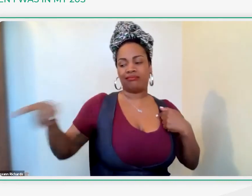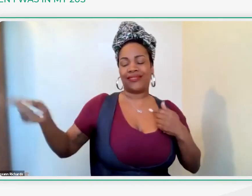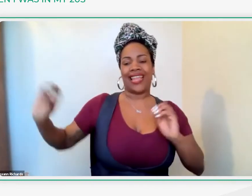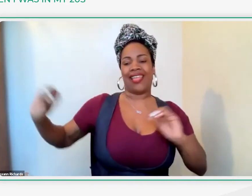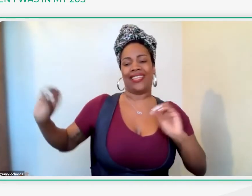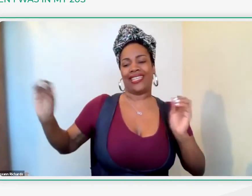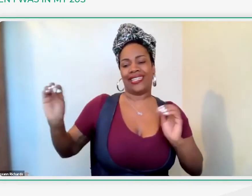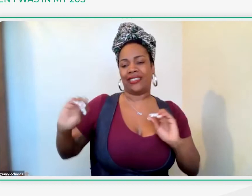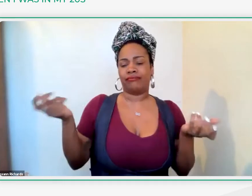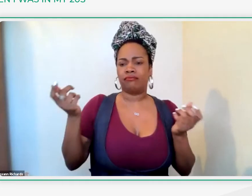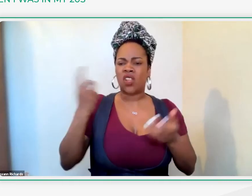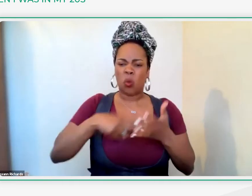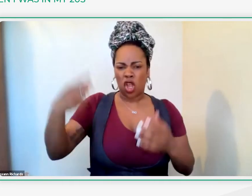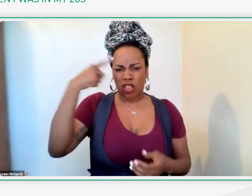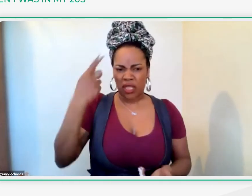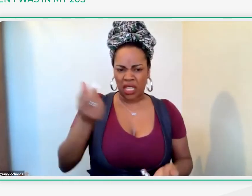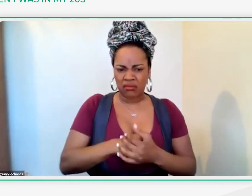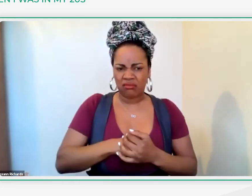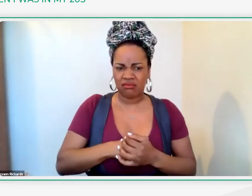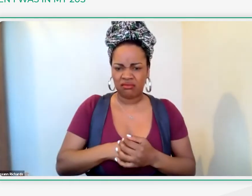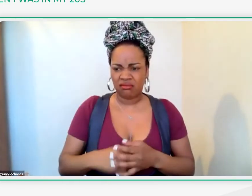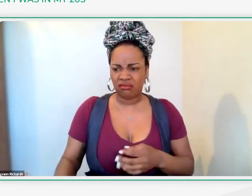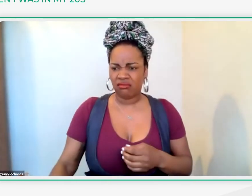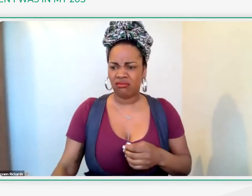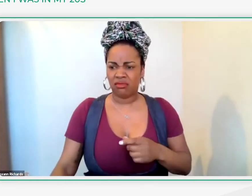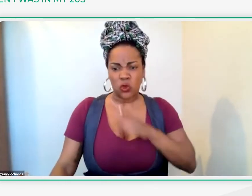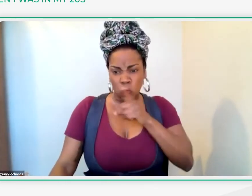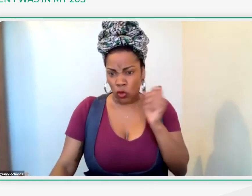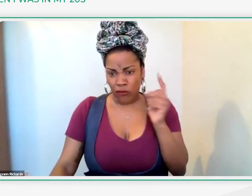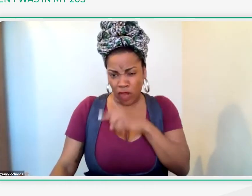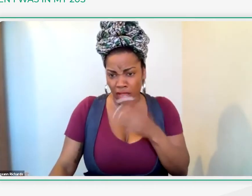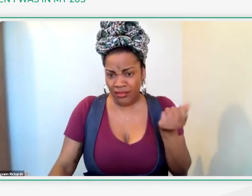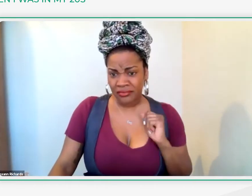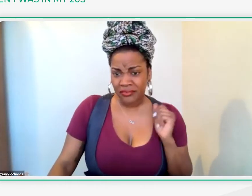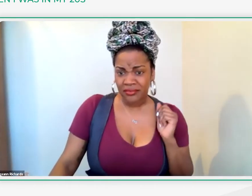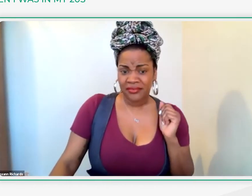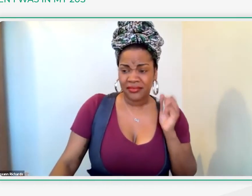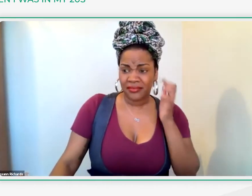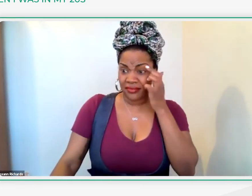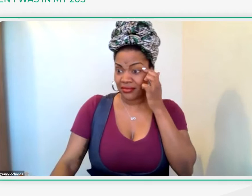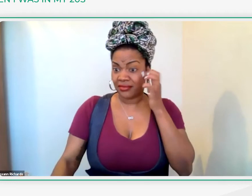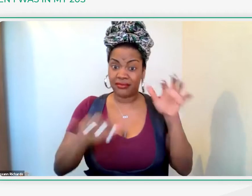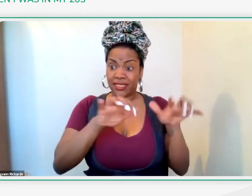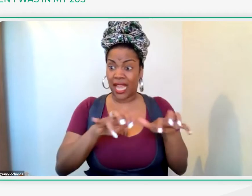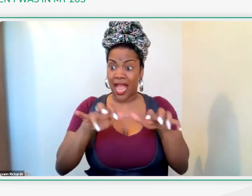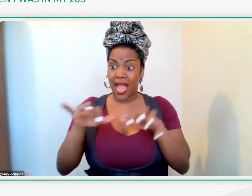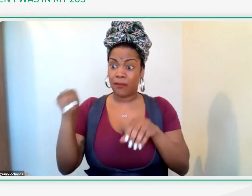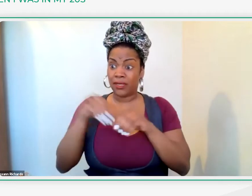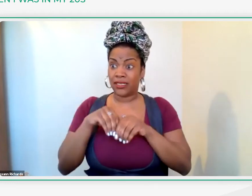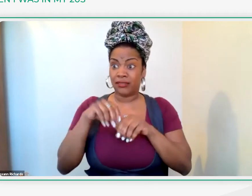Because your credit score may be growing, but they have access too if they add their children.